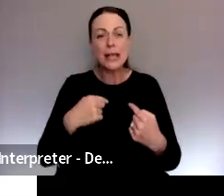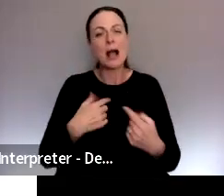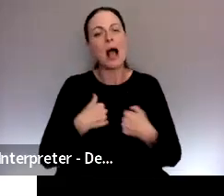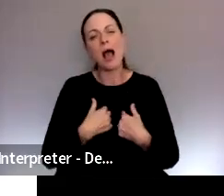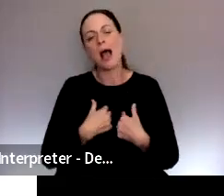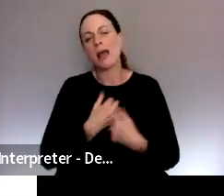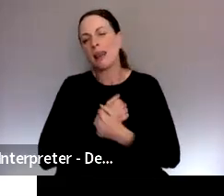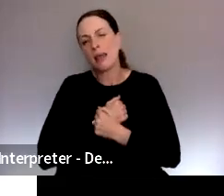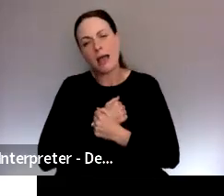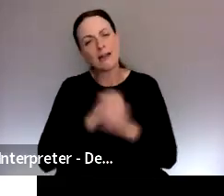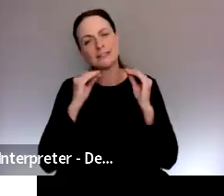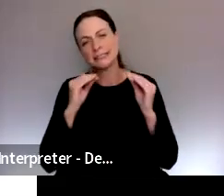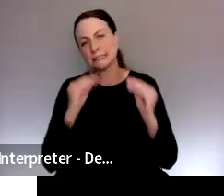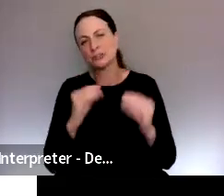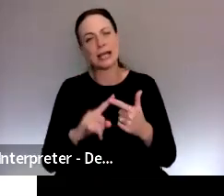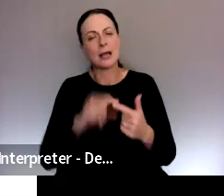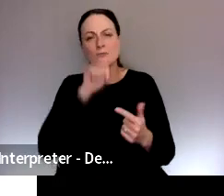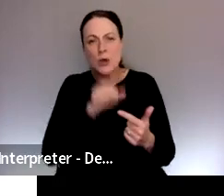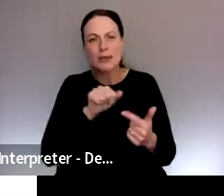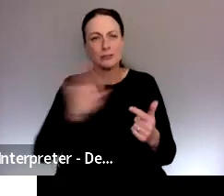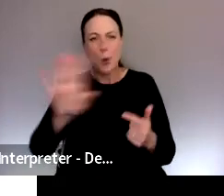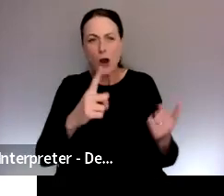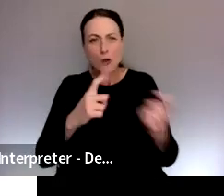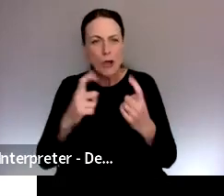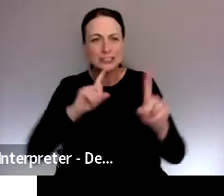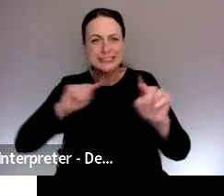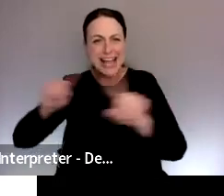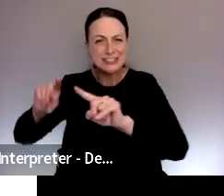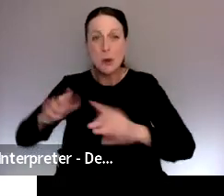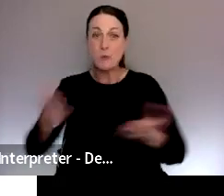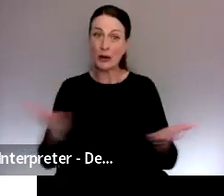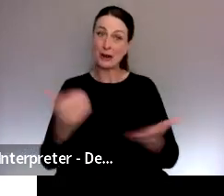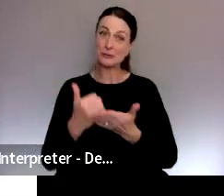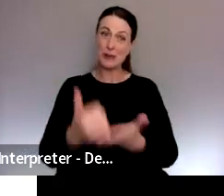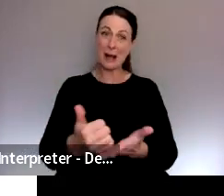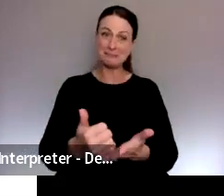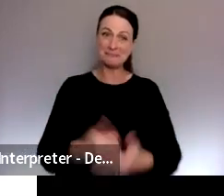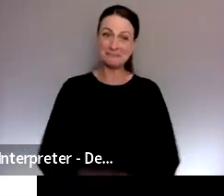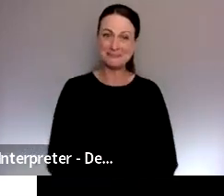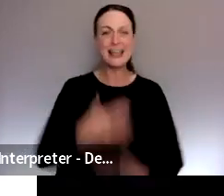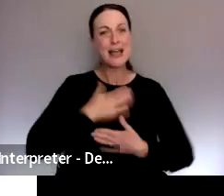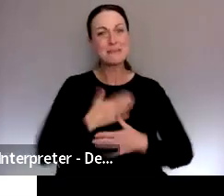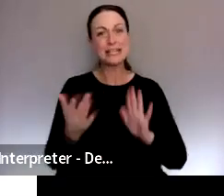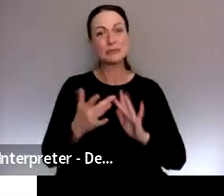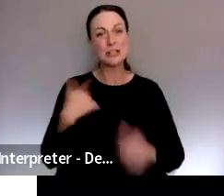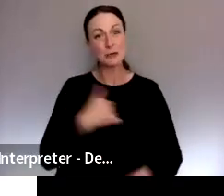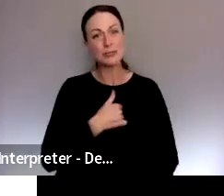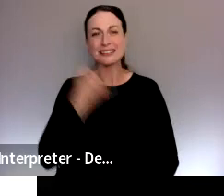I love teaching this. I love answering your questions and we're here to help. So please reach out to us